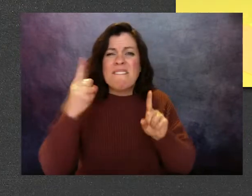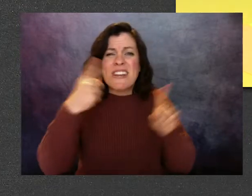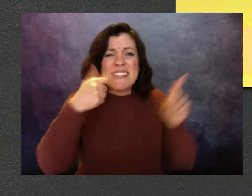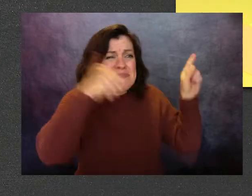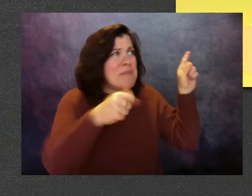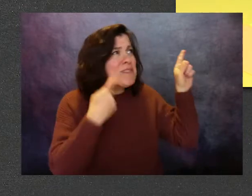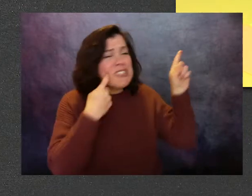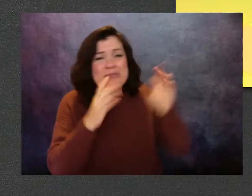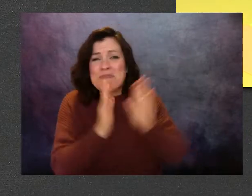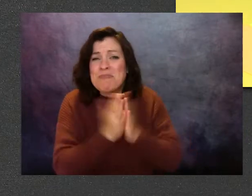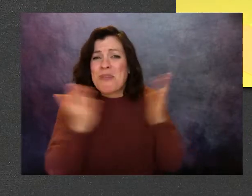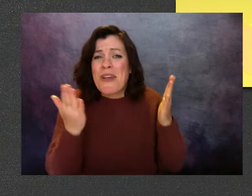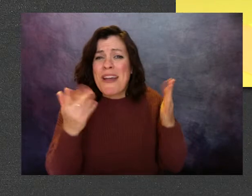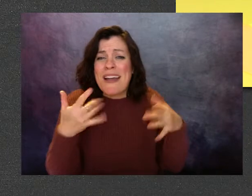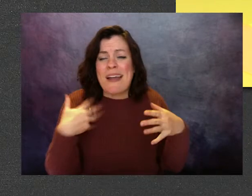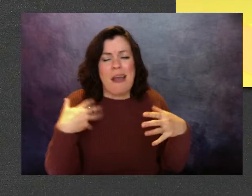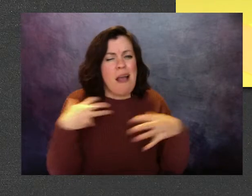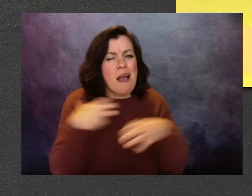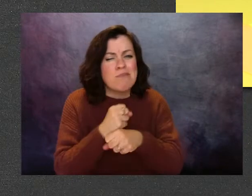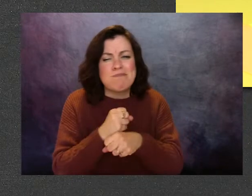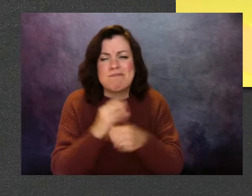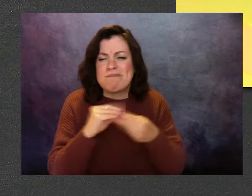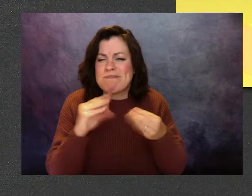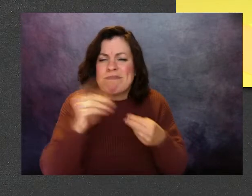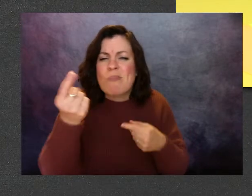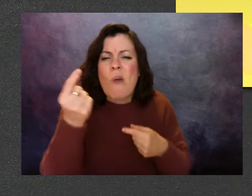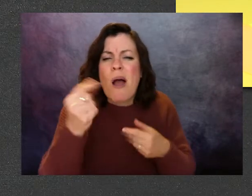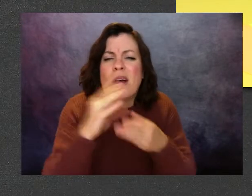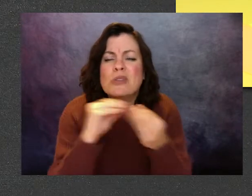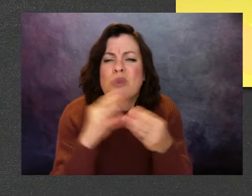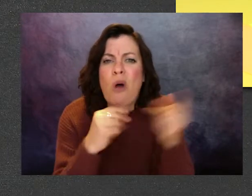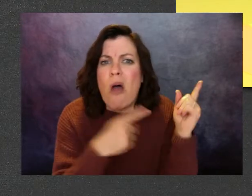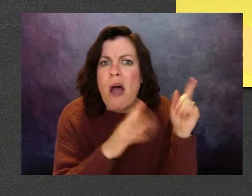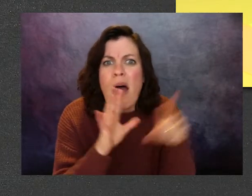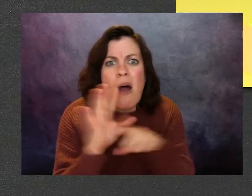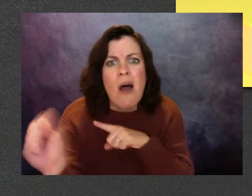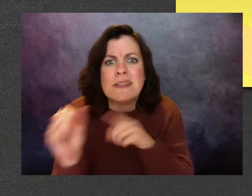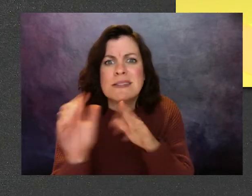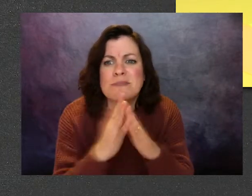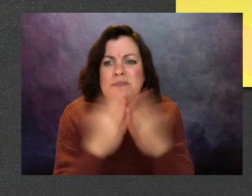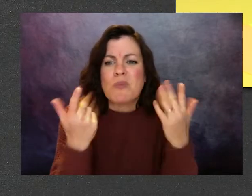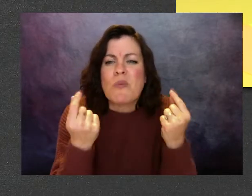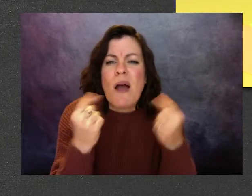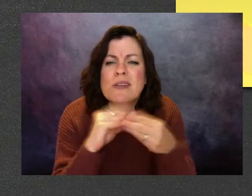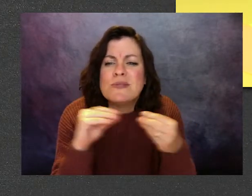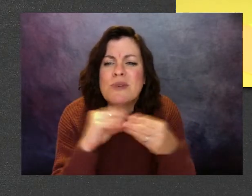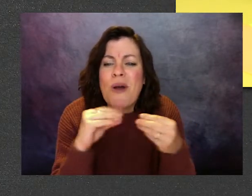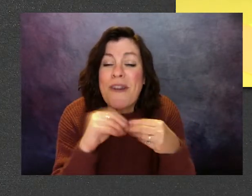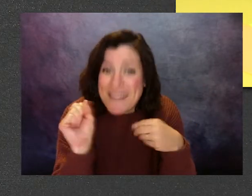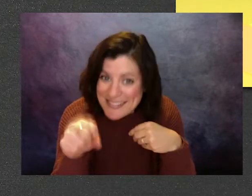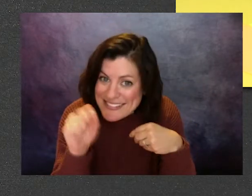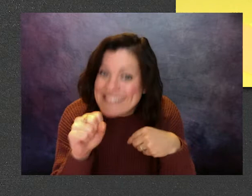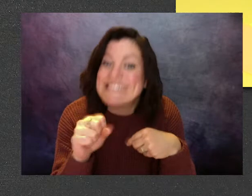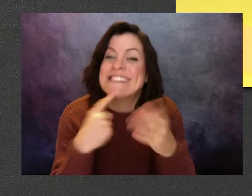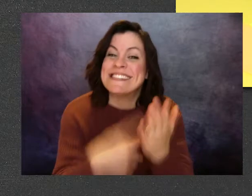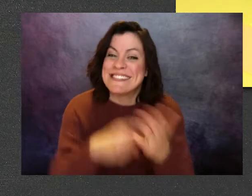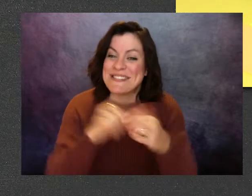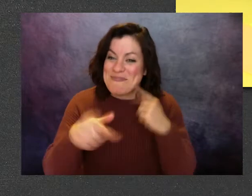we just read. What was our story about? You're right. It was about firefighters. And why are we talking about firefighters?